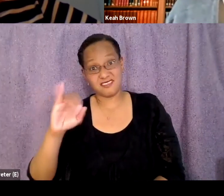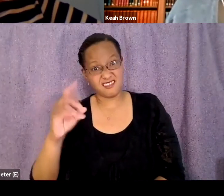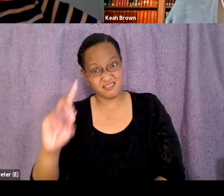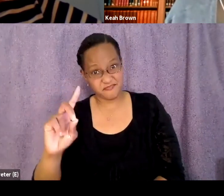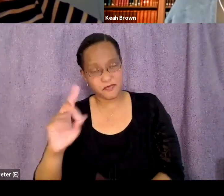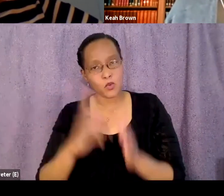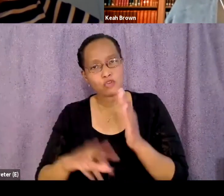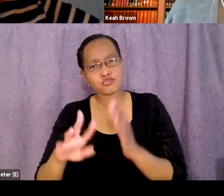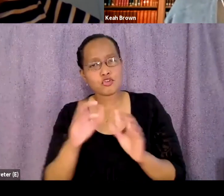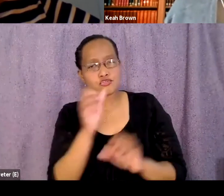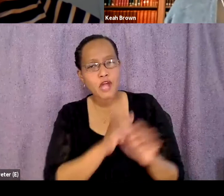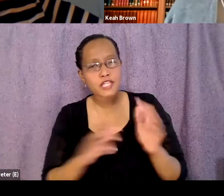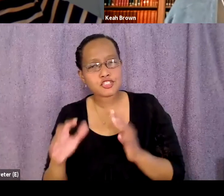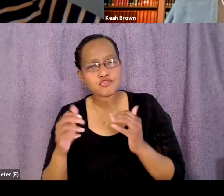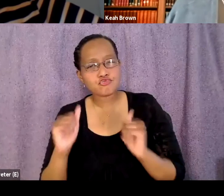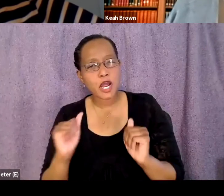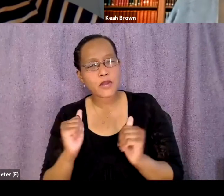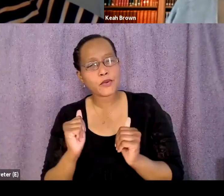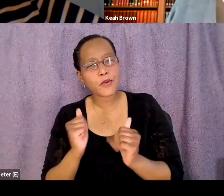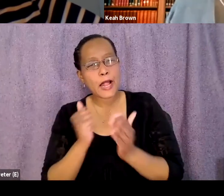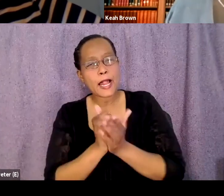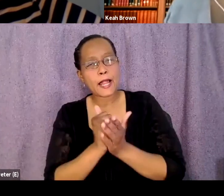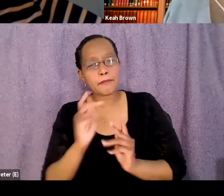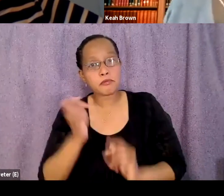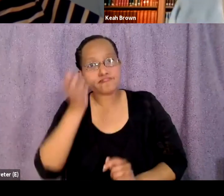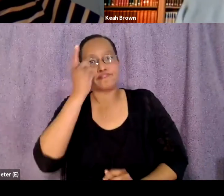justice, and I know that you I read your conversation that you had with Judy Huemann.